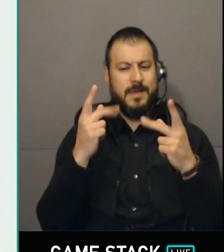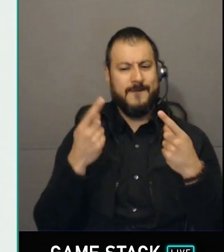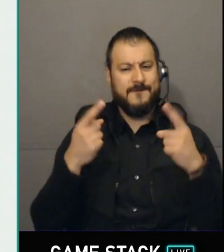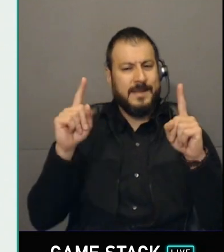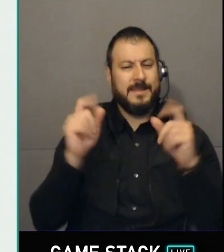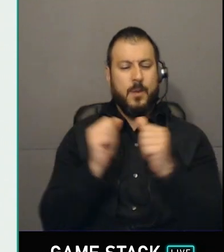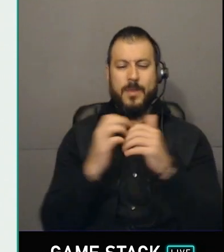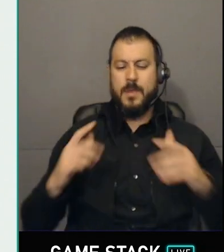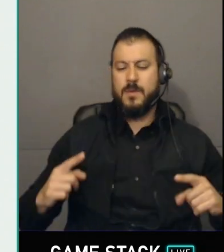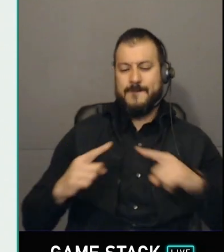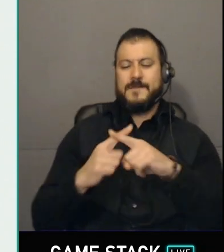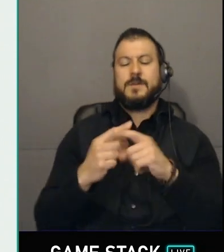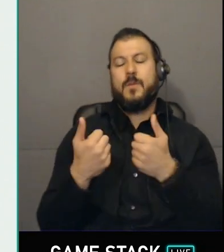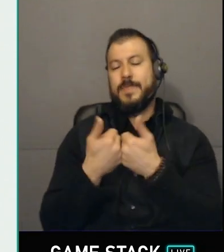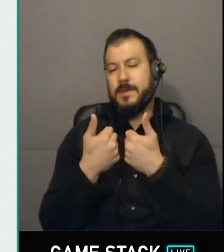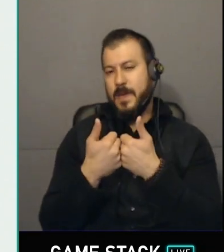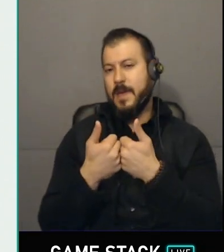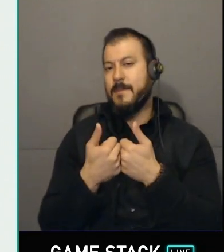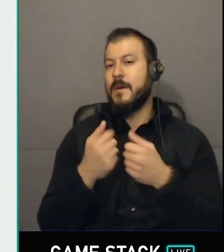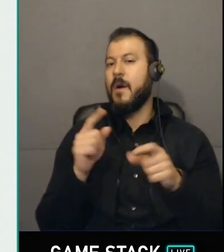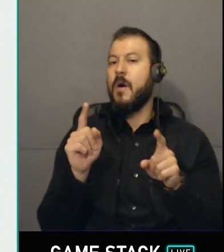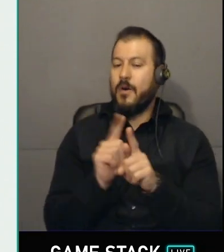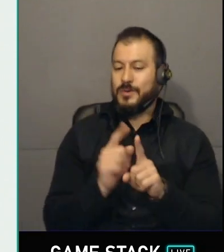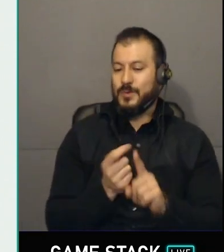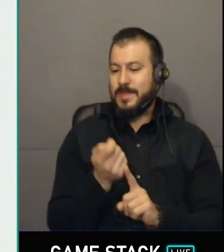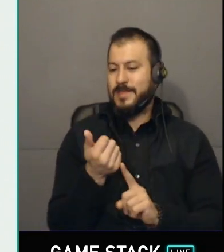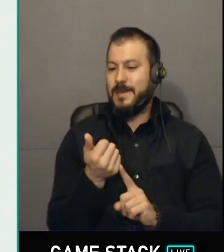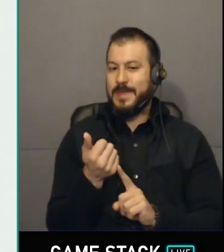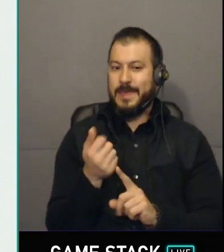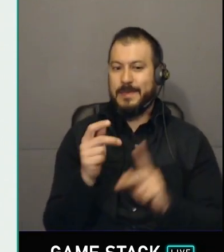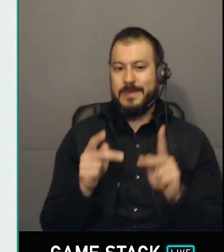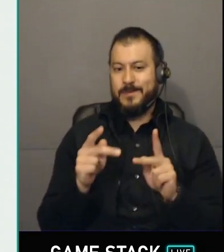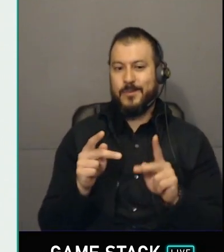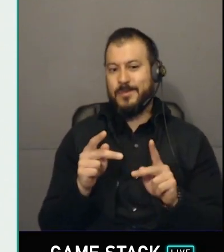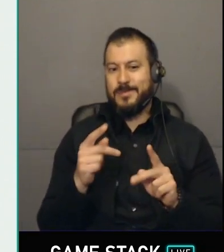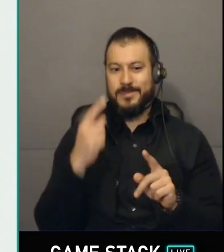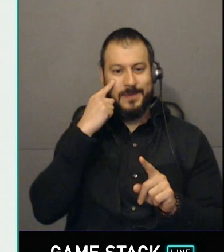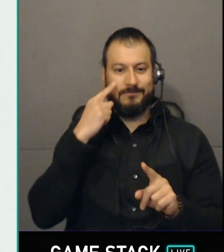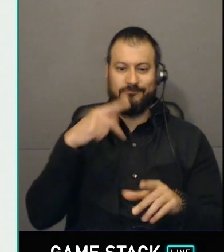the game, as well as eliminate the thoughts of cheating by doing so?